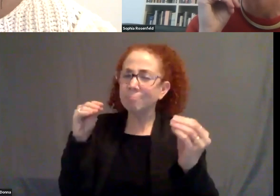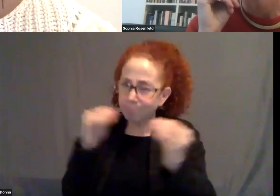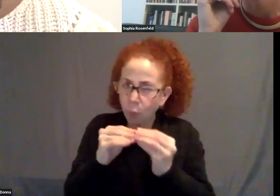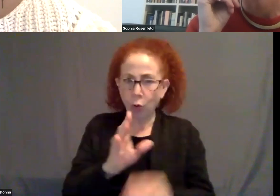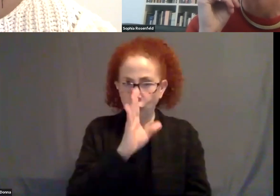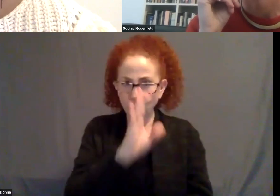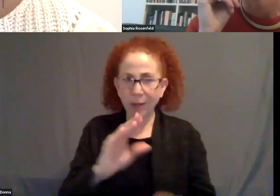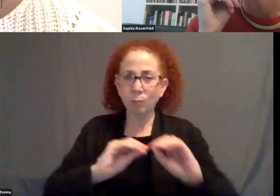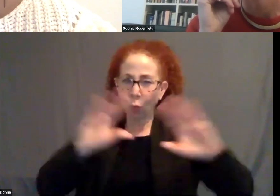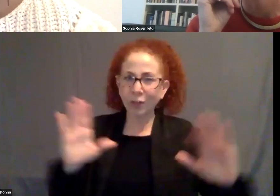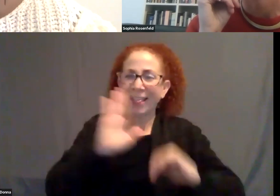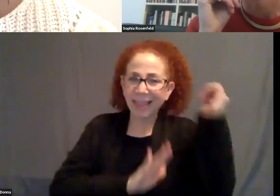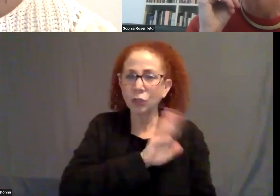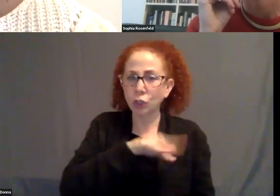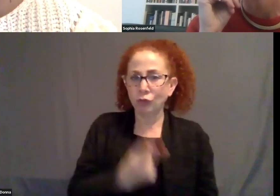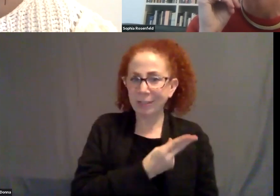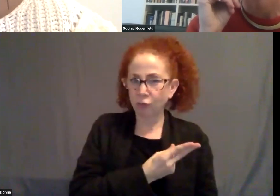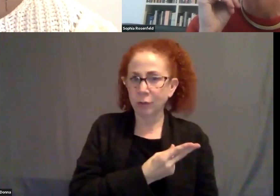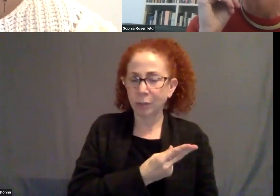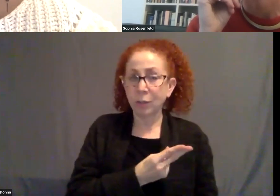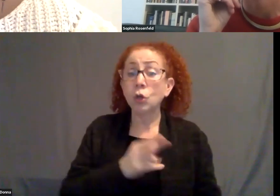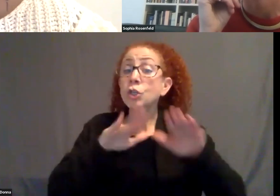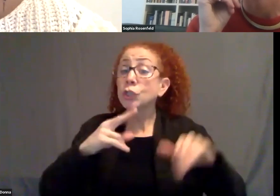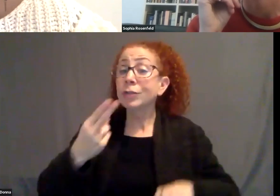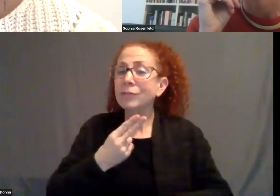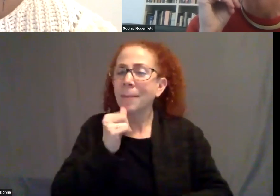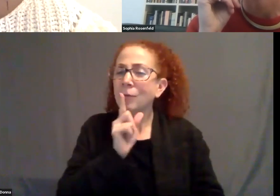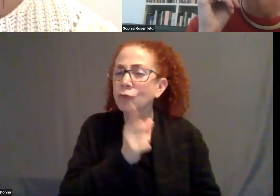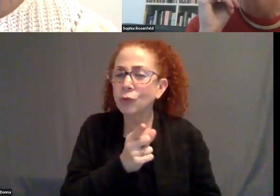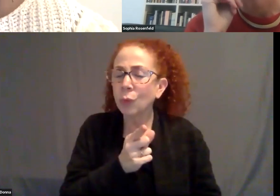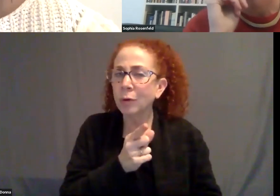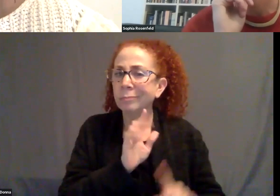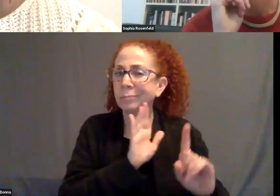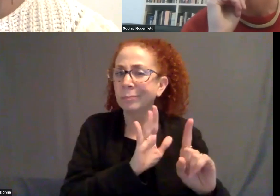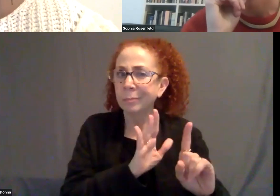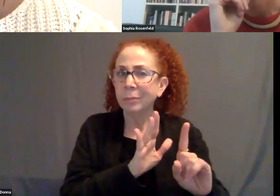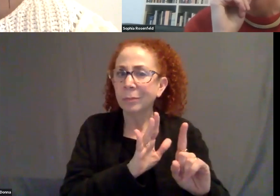than children's history did because children's history, I'm not sure was as concerned with thinking